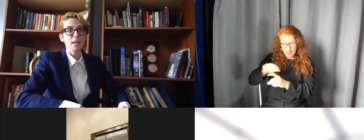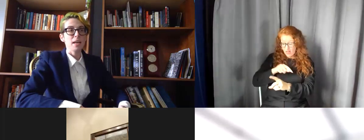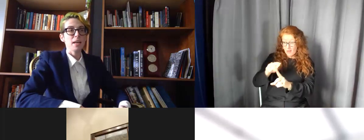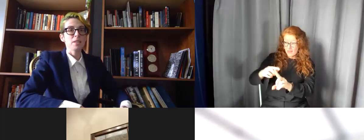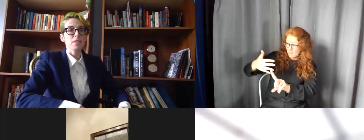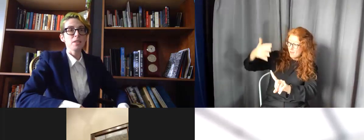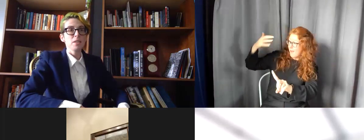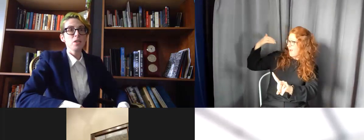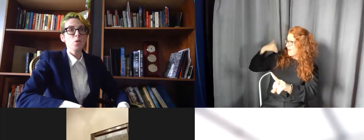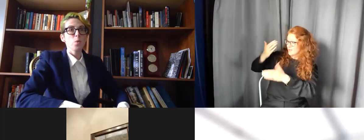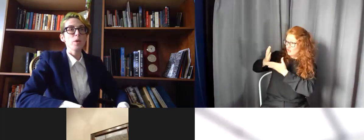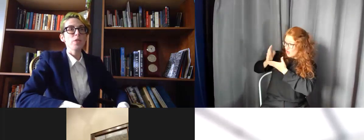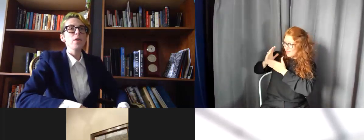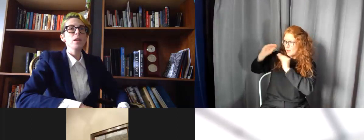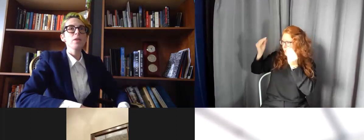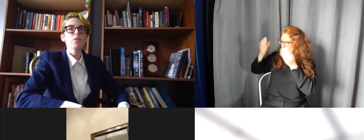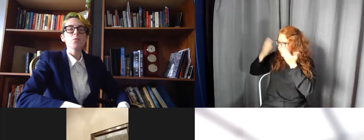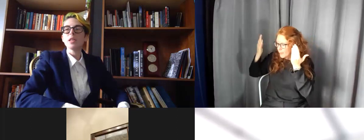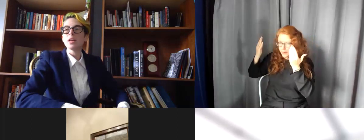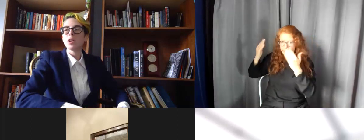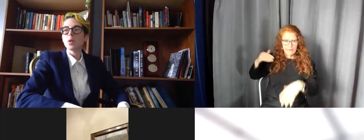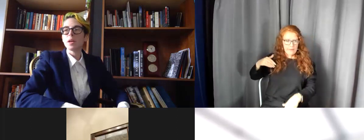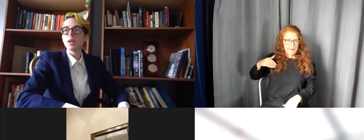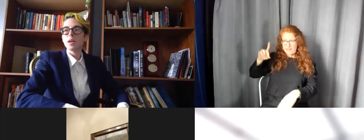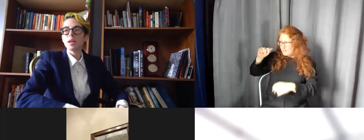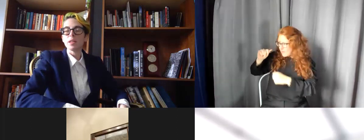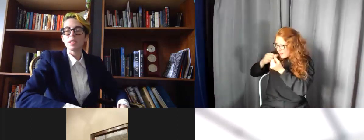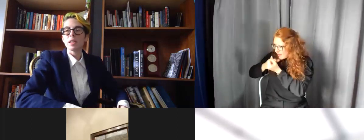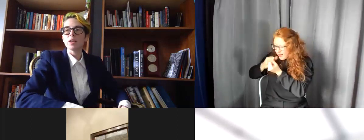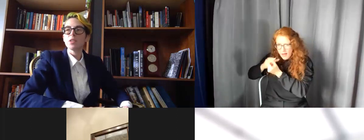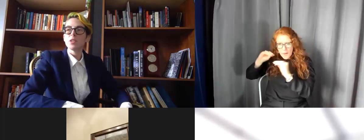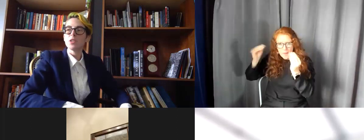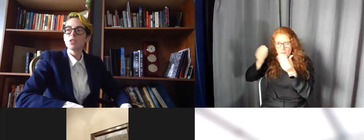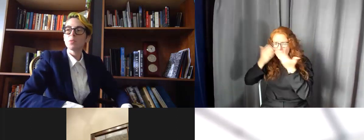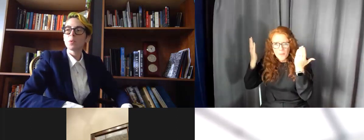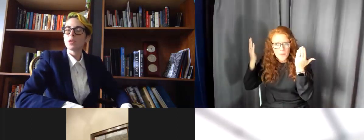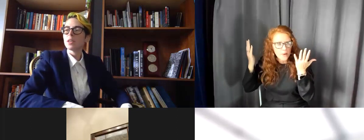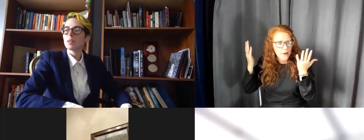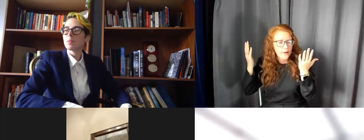Farrah Garland: and Farrah Garland: without even really going like Farrah Garland: what